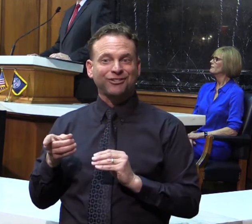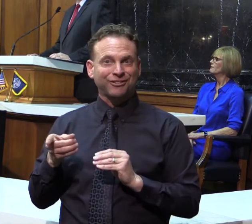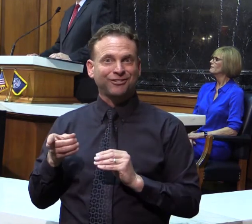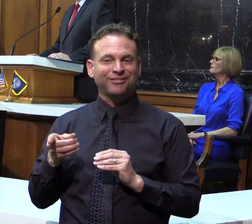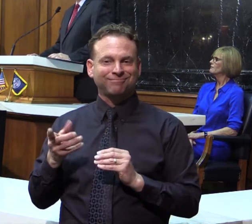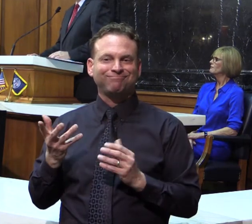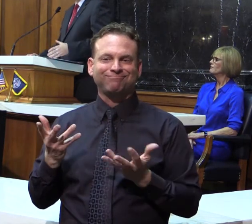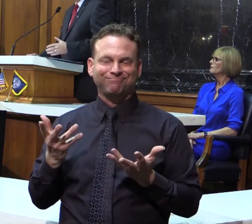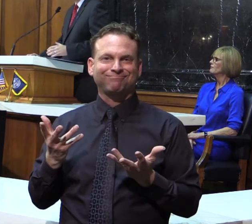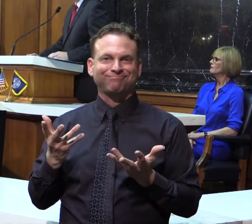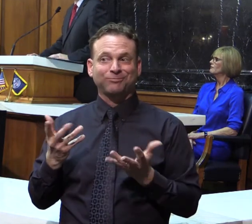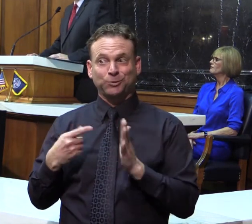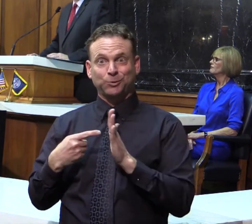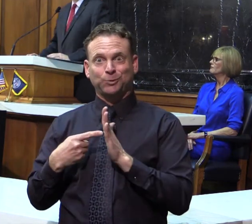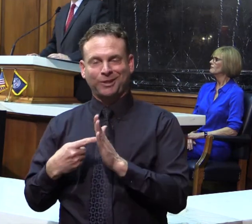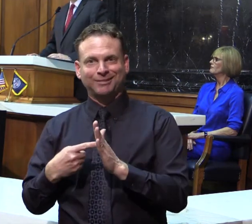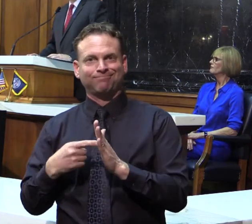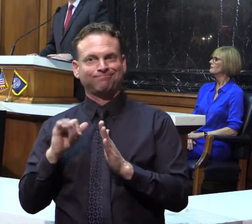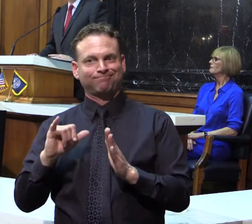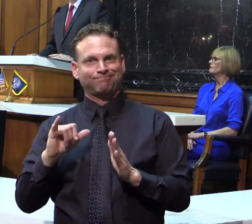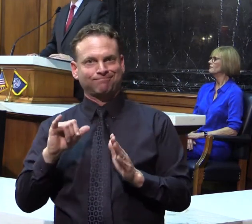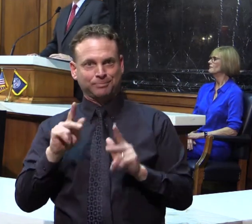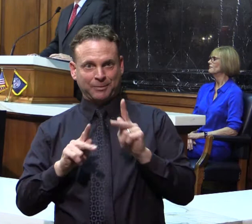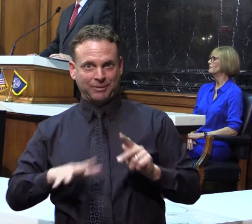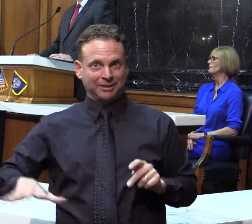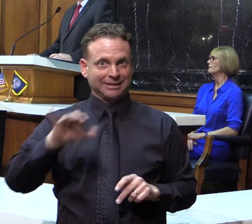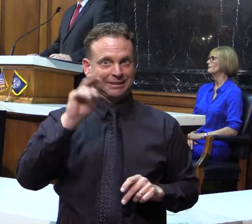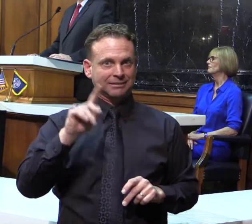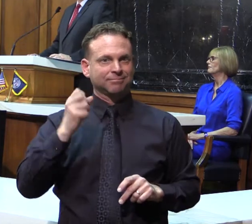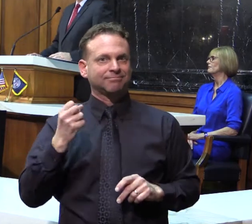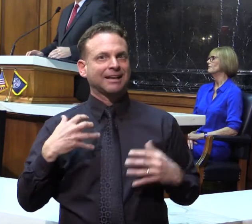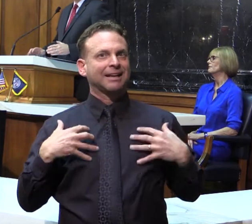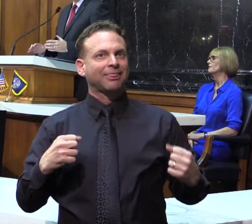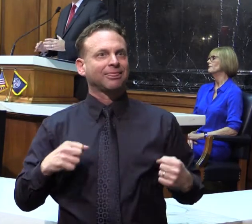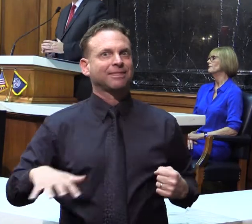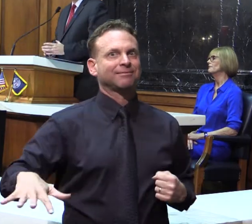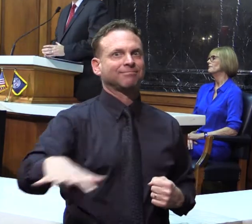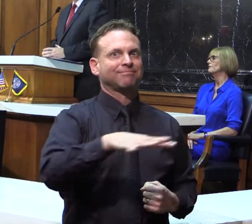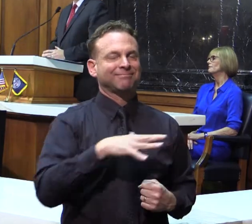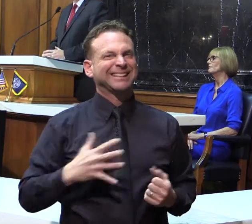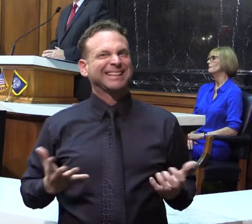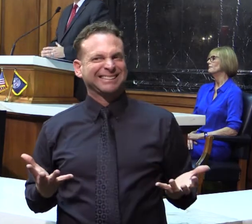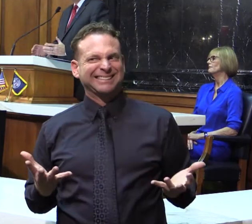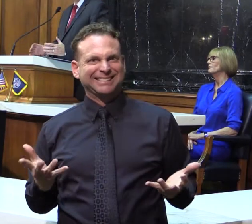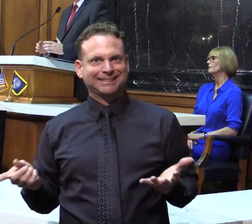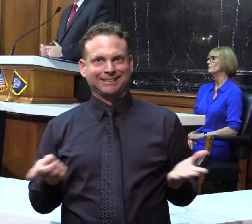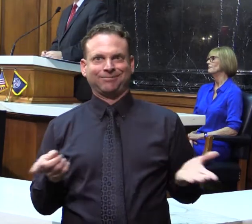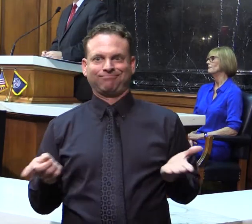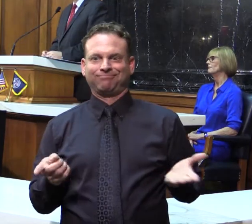the charge will be our Health Commissioner, Dr. Kris Box – who has devoted her career